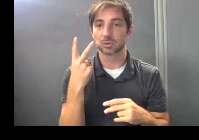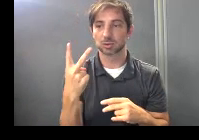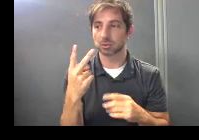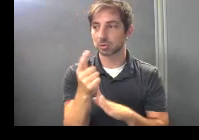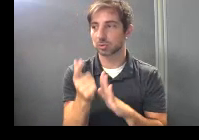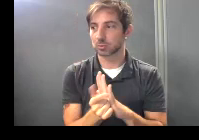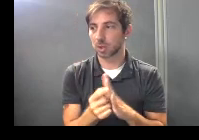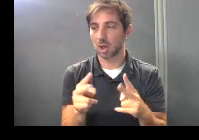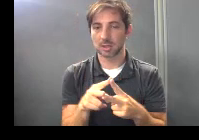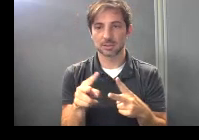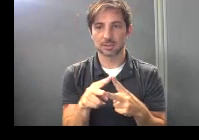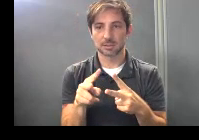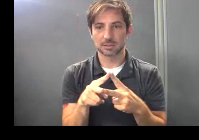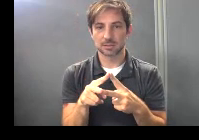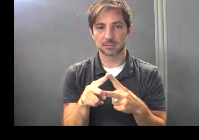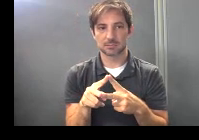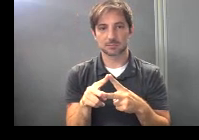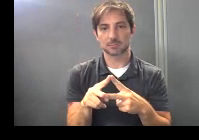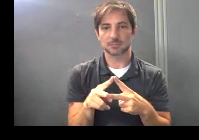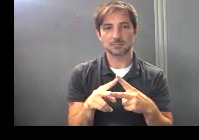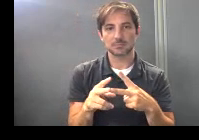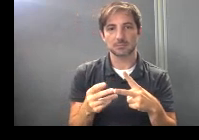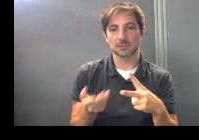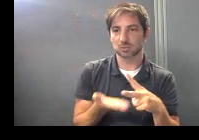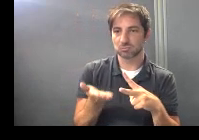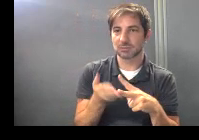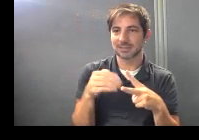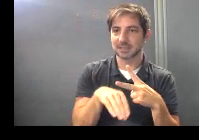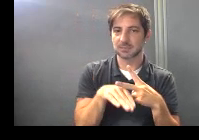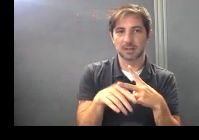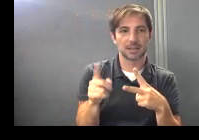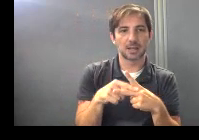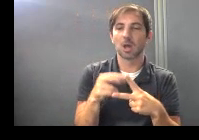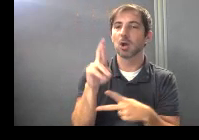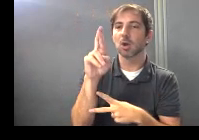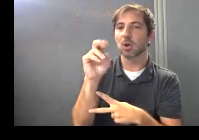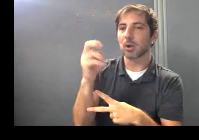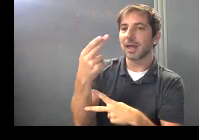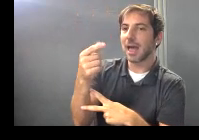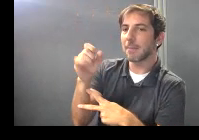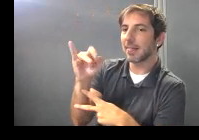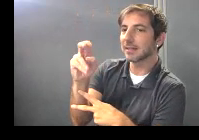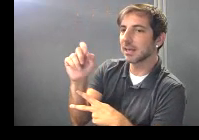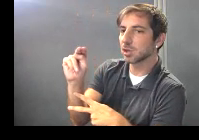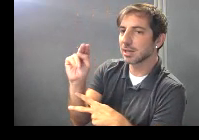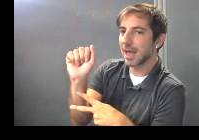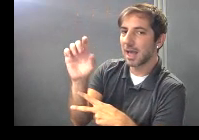GOVERN ACCESSIBILITY FOR ART ORGANIZATIONS ARE THE REHABILITATION ACT OF 1973, NAMELY